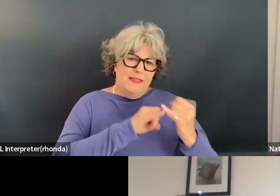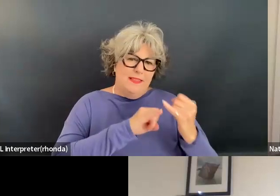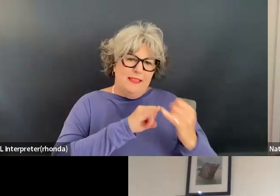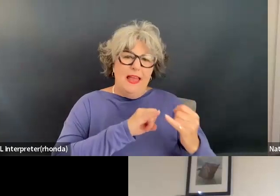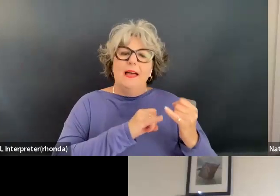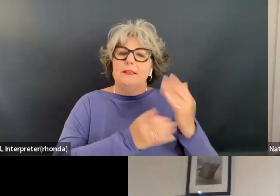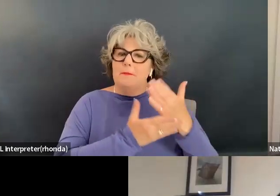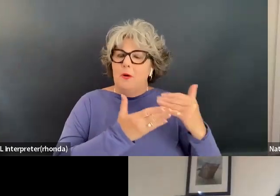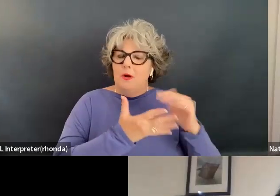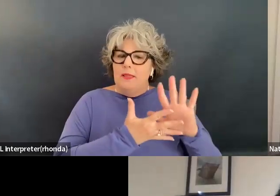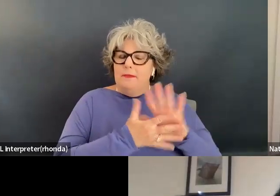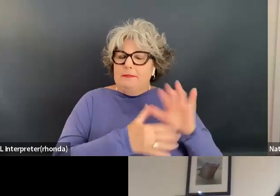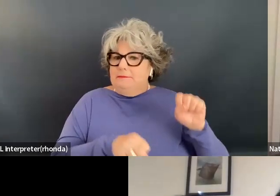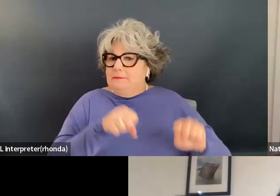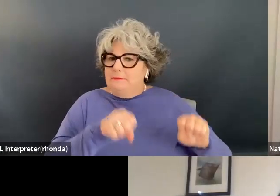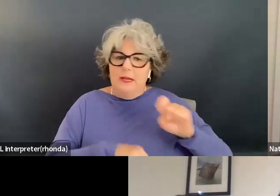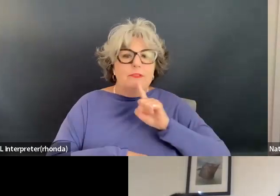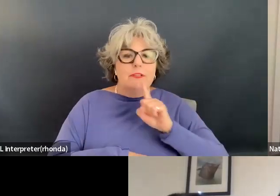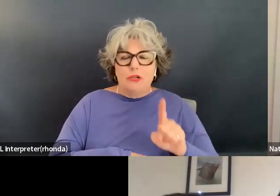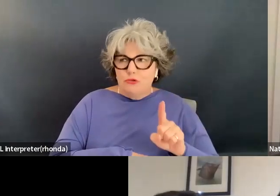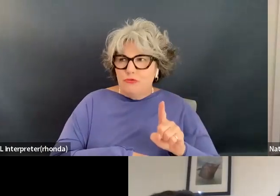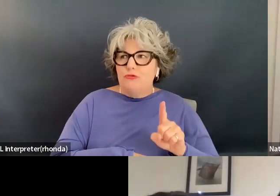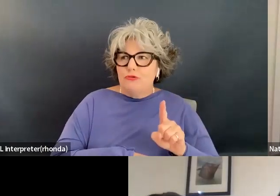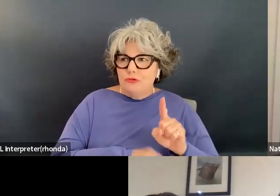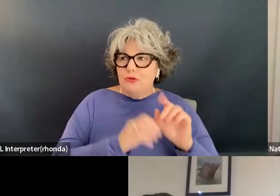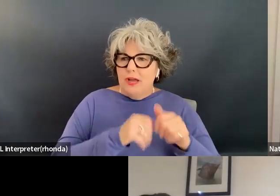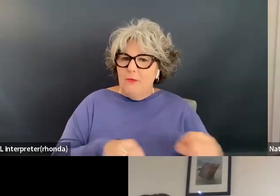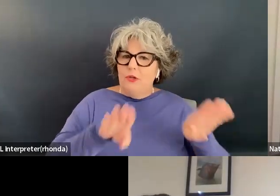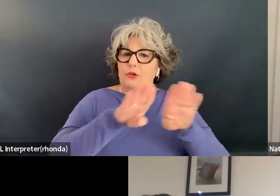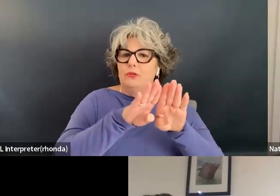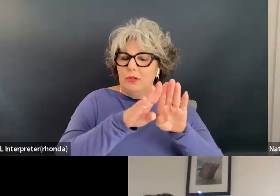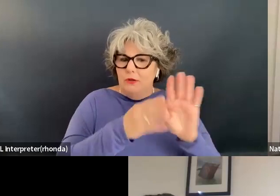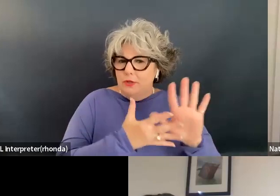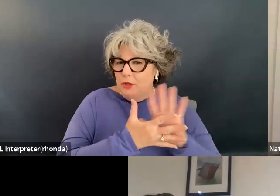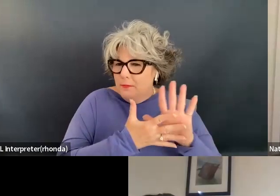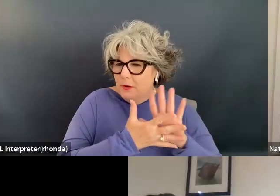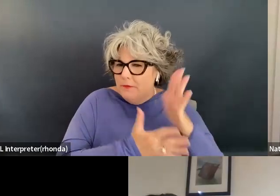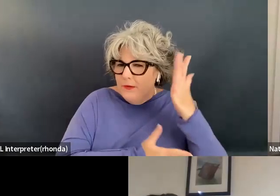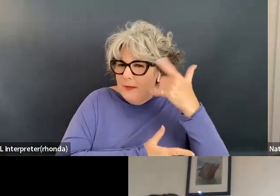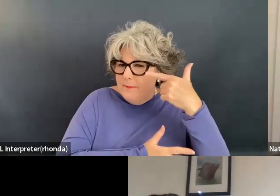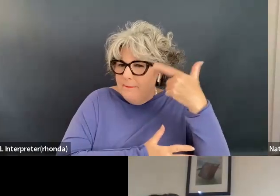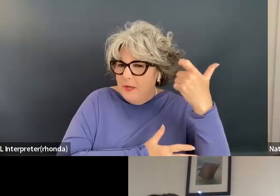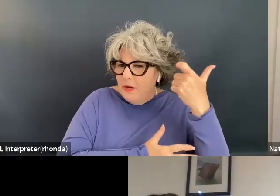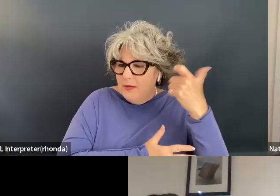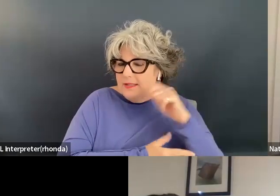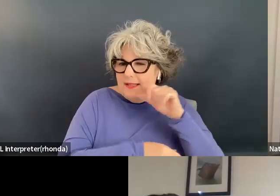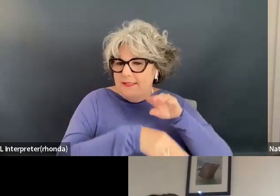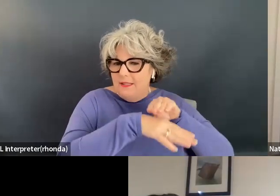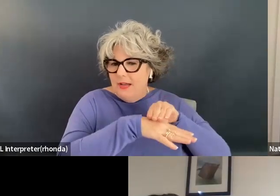I wasn't sure for a while how I'm gonna end the film, because I wasn't sure how it's affected Hossein